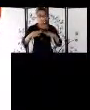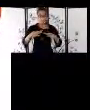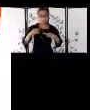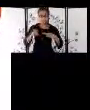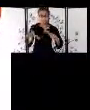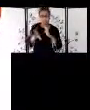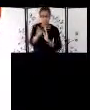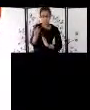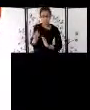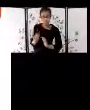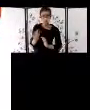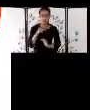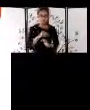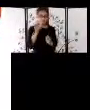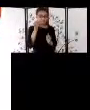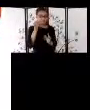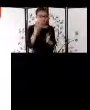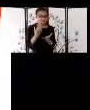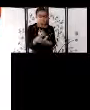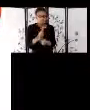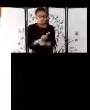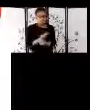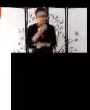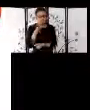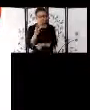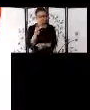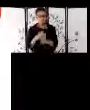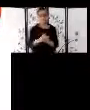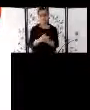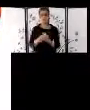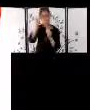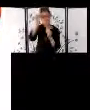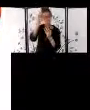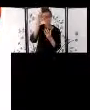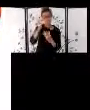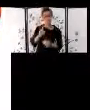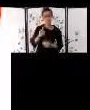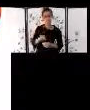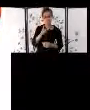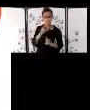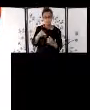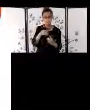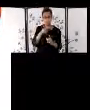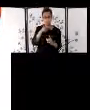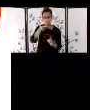are voluntary, anonymous and will only be shared in combination with many other responses,